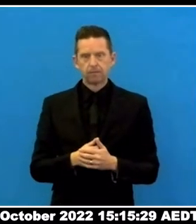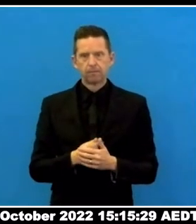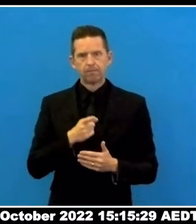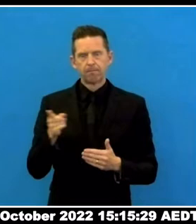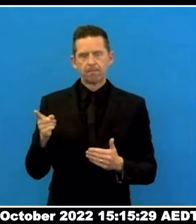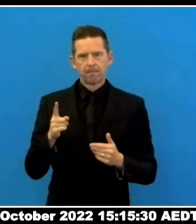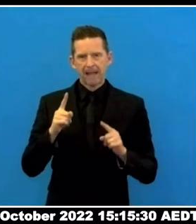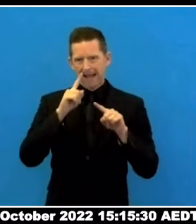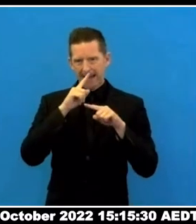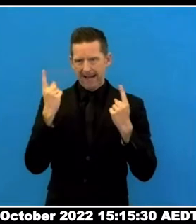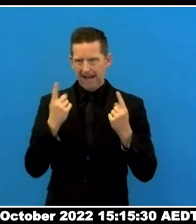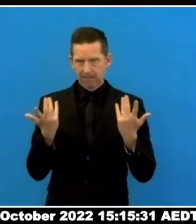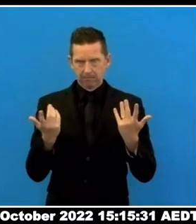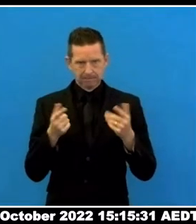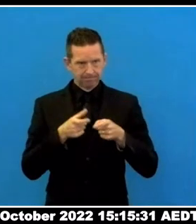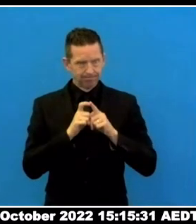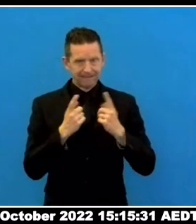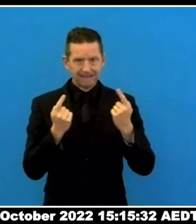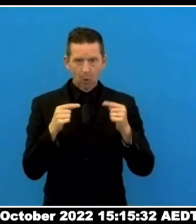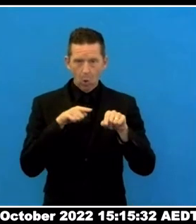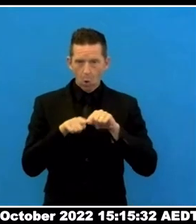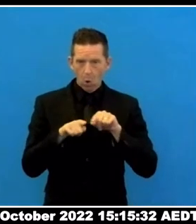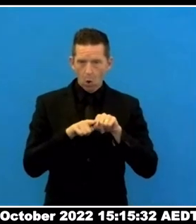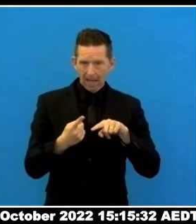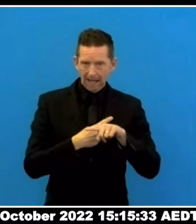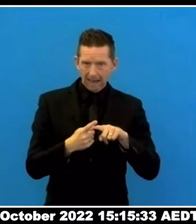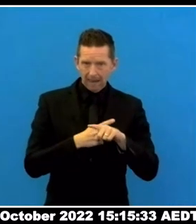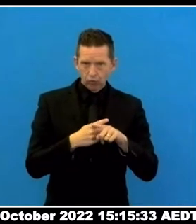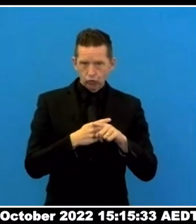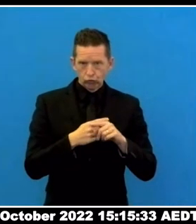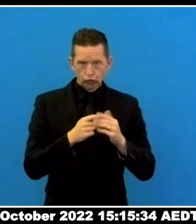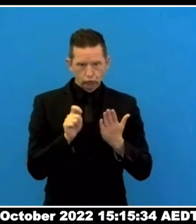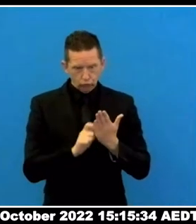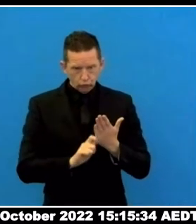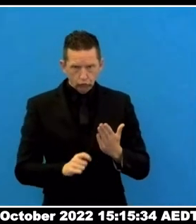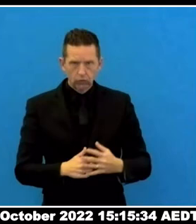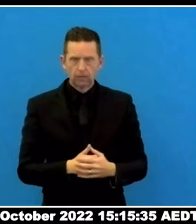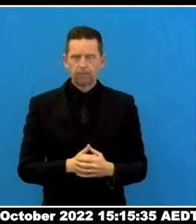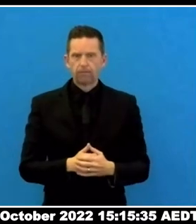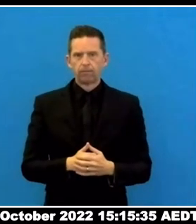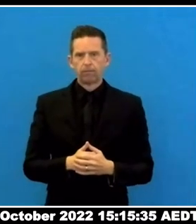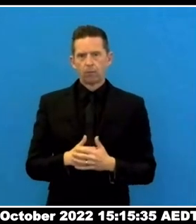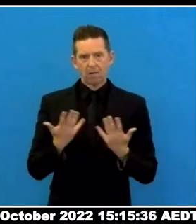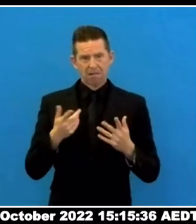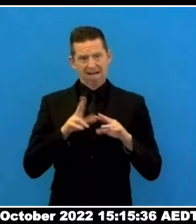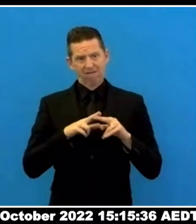to easily learn English or work in their expert and developed severe mental health.